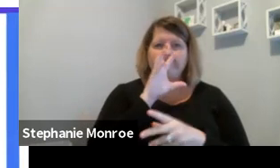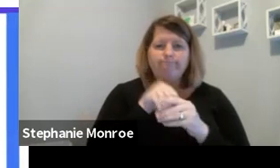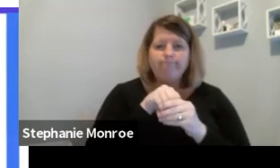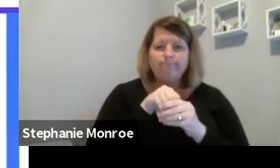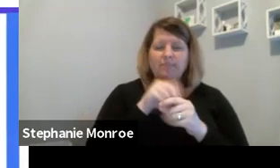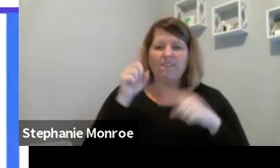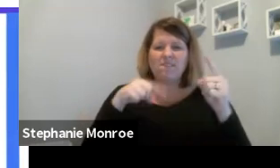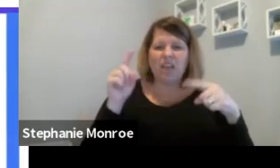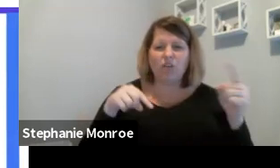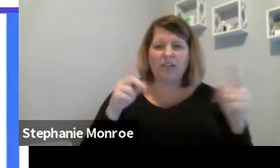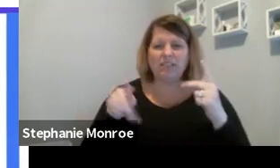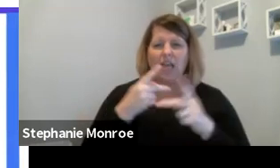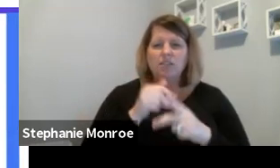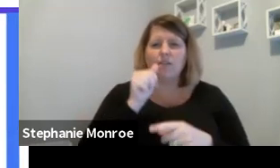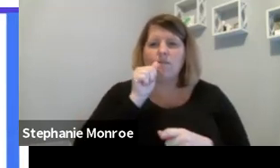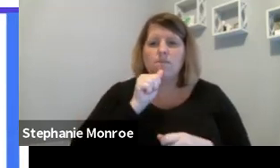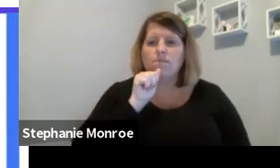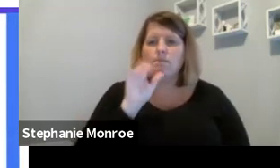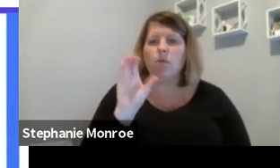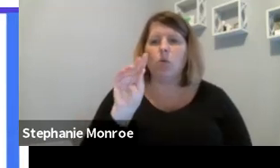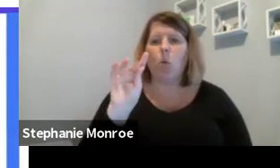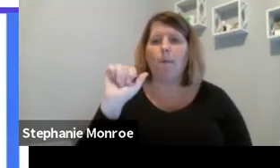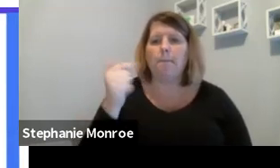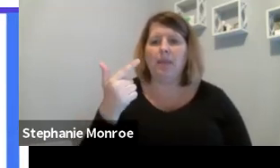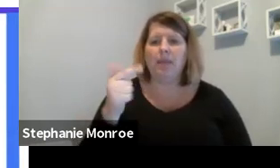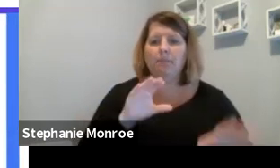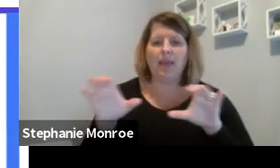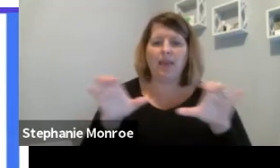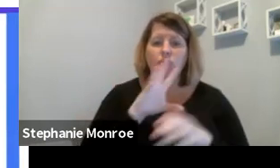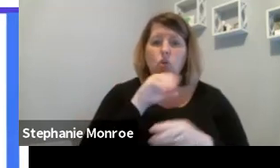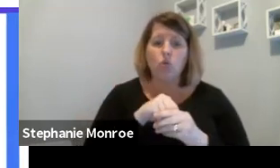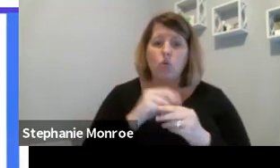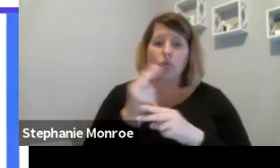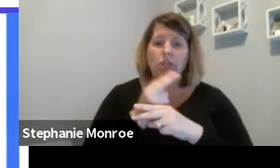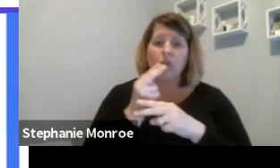of coping behaviors, including using or abusing alcohol